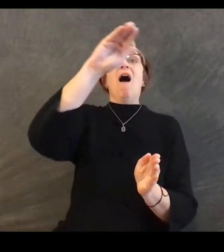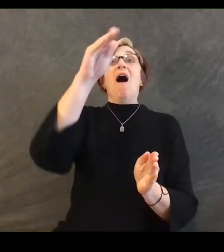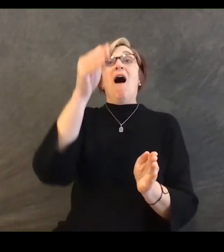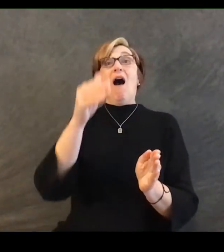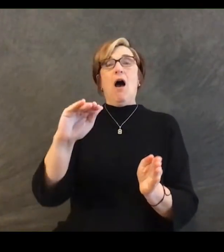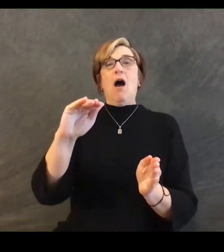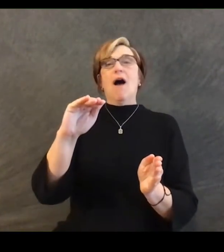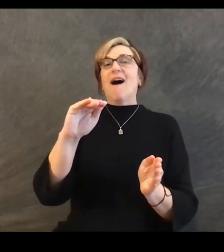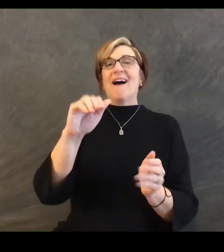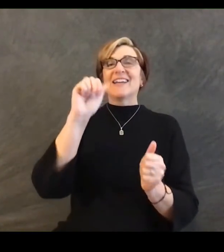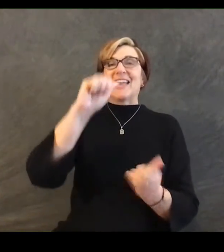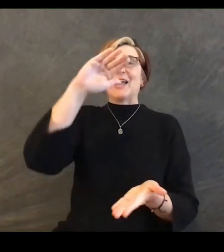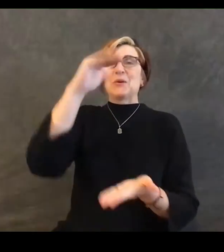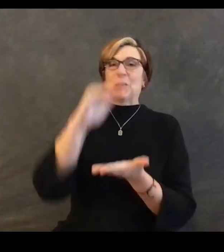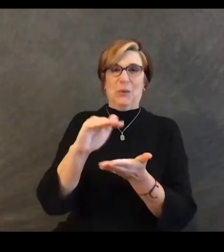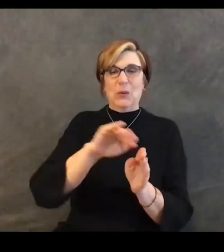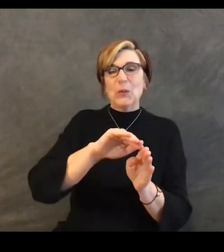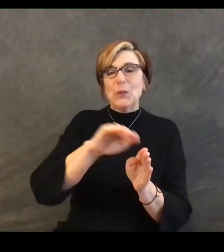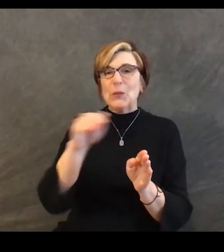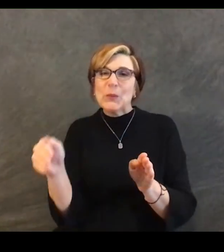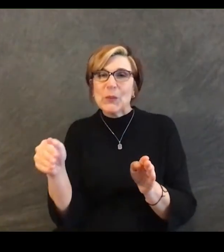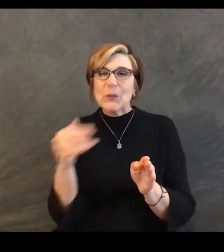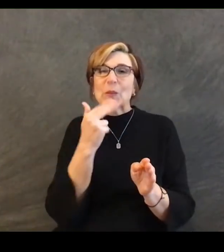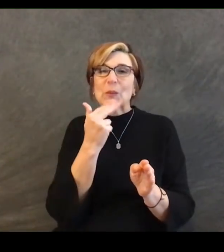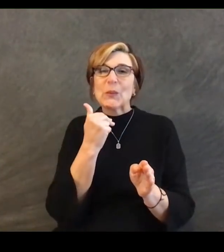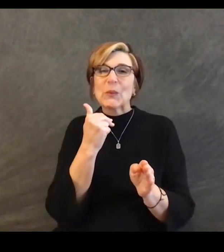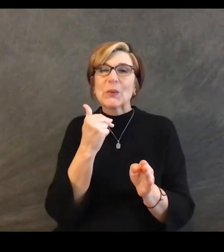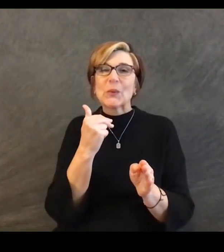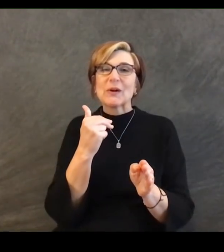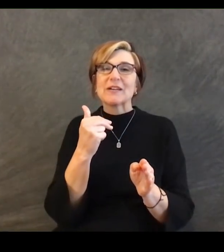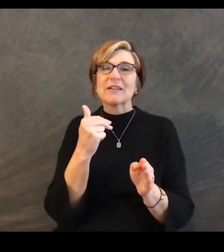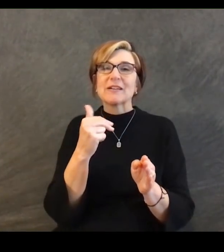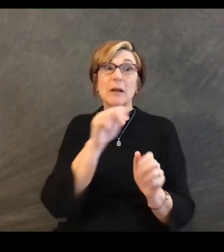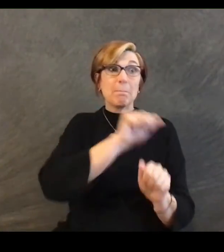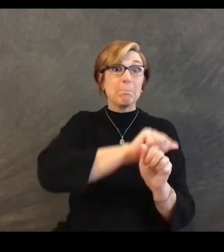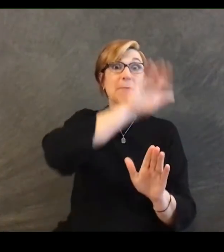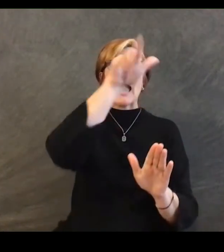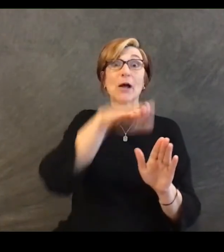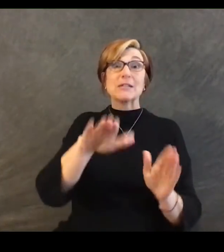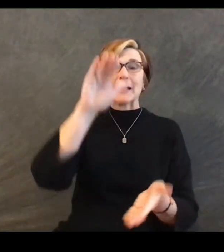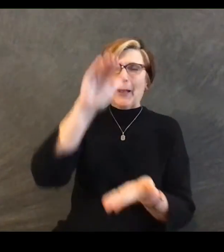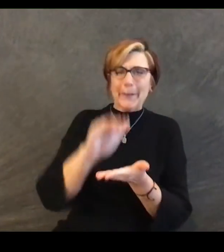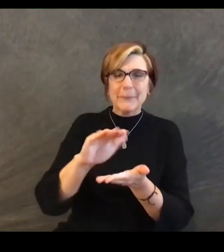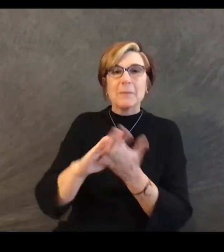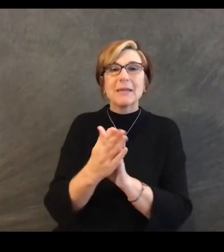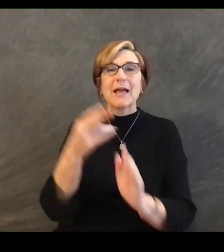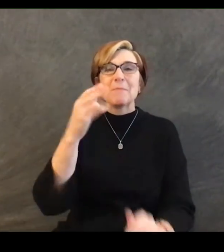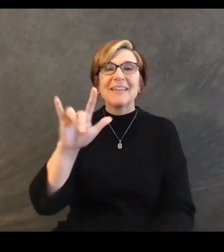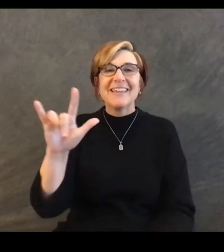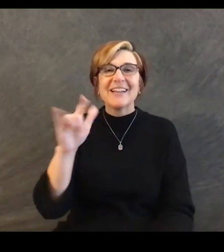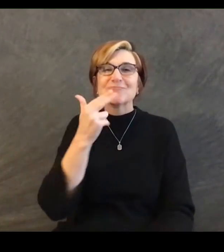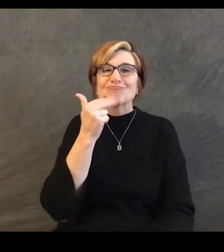that's much lower a hill actually down to 100 to 200 thousand deaths which is